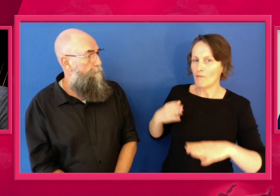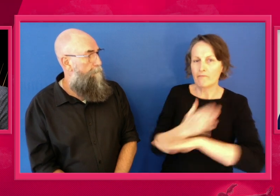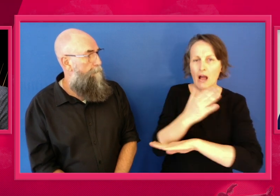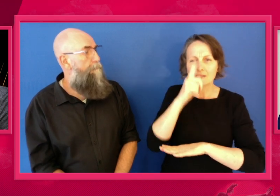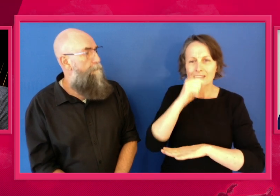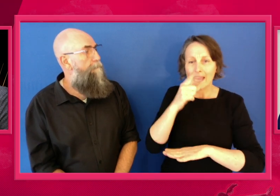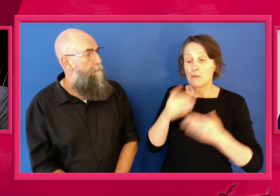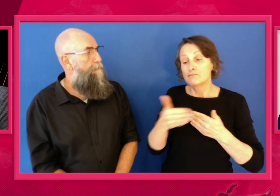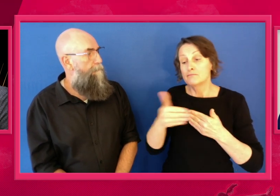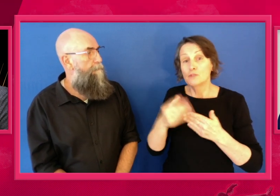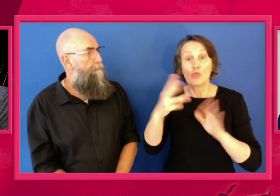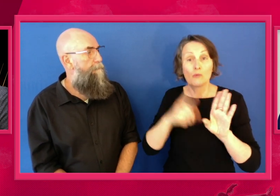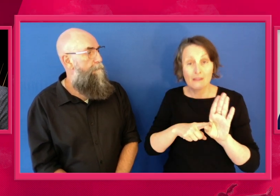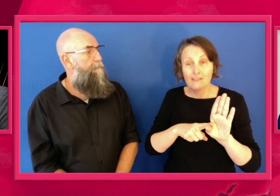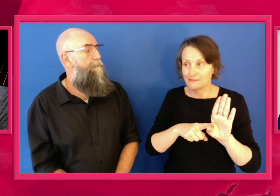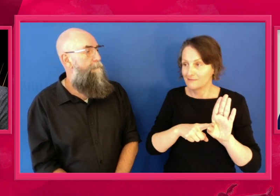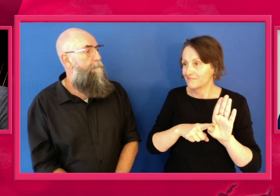up into the, you know, be as best as you can at the Games. And, hopefully, that's what